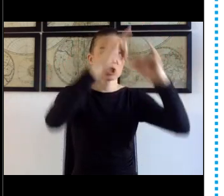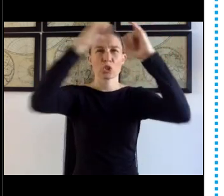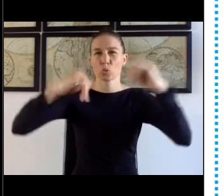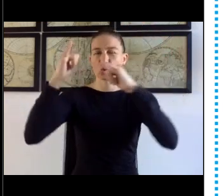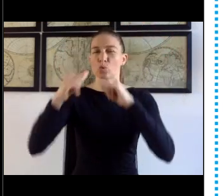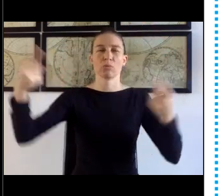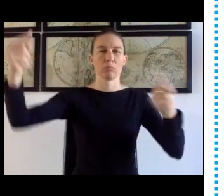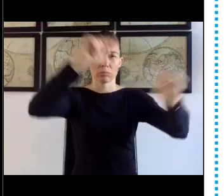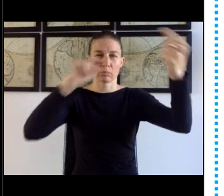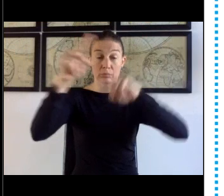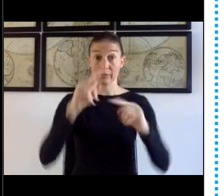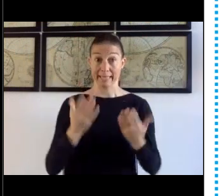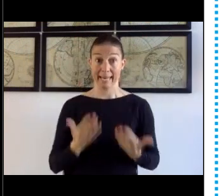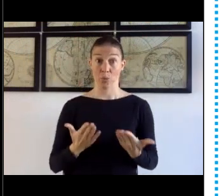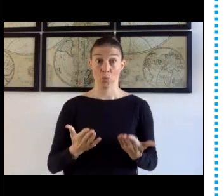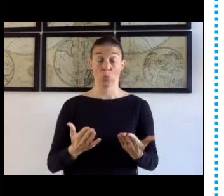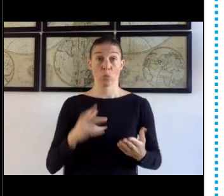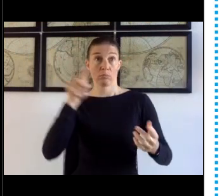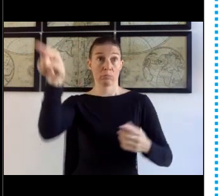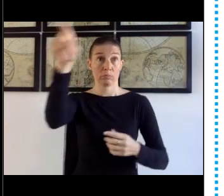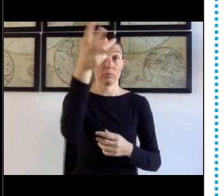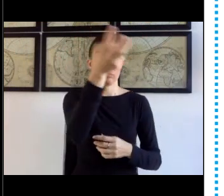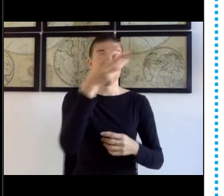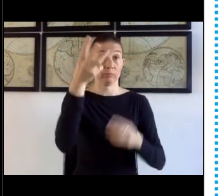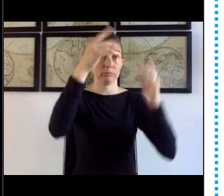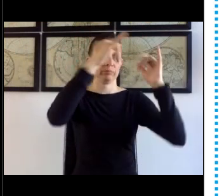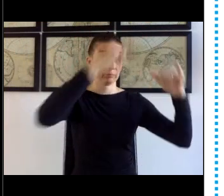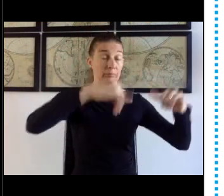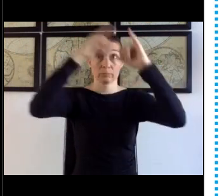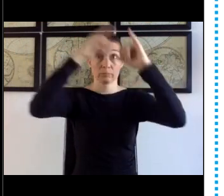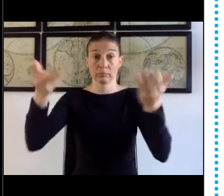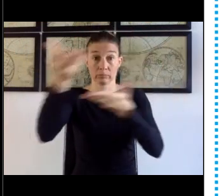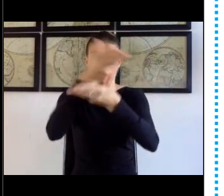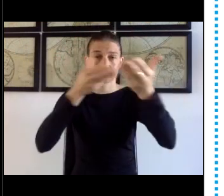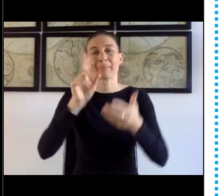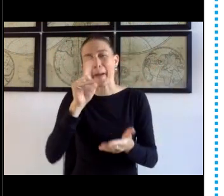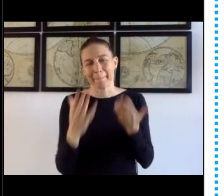Although there is probably now a break because of the Coronavirus.